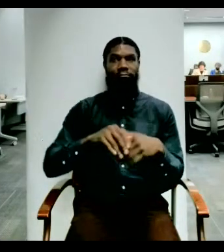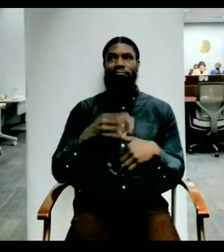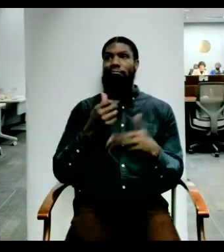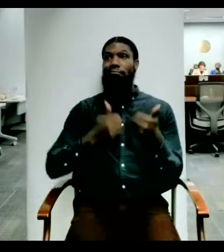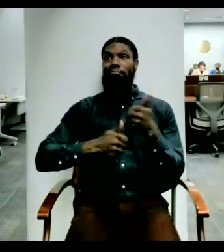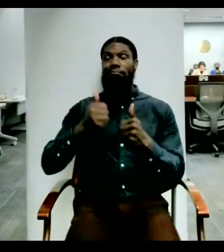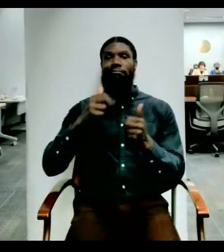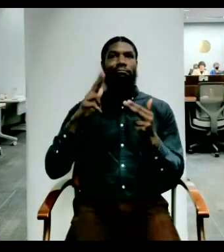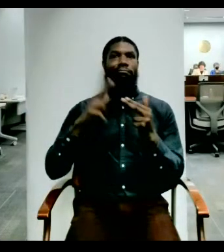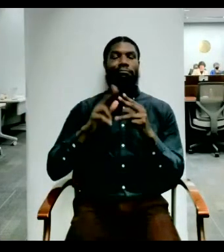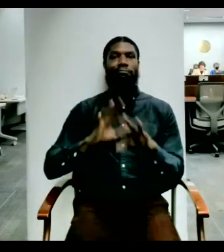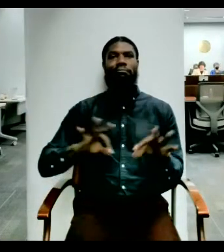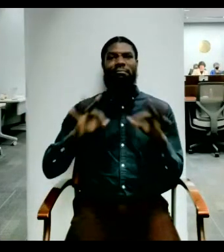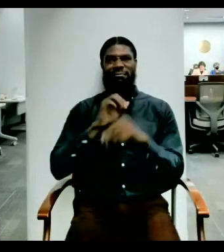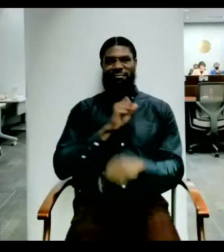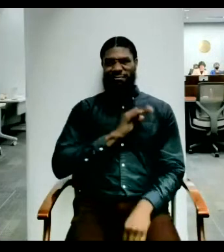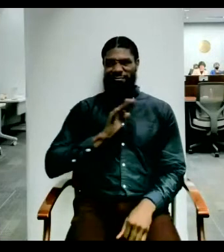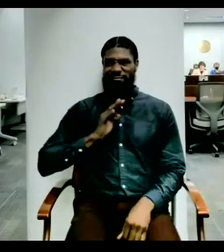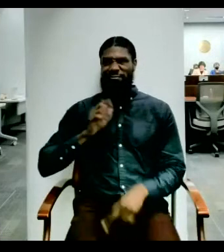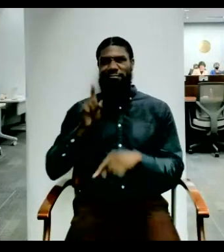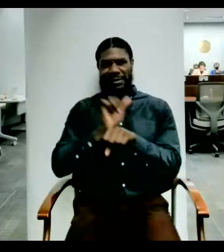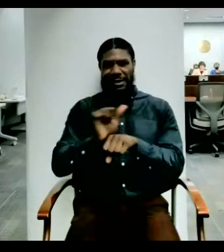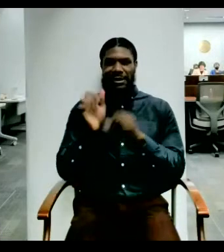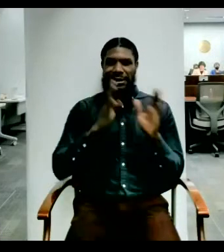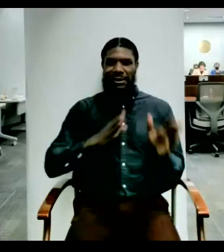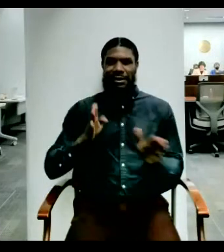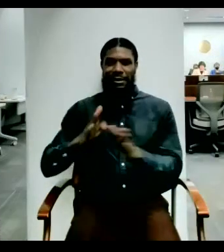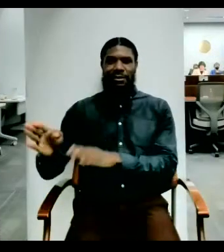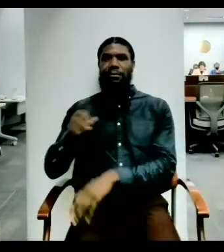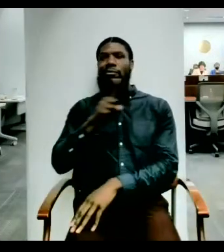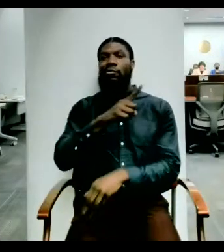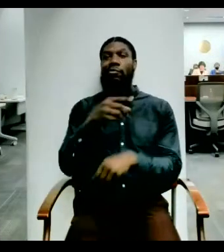our staff that worked hard for those of you on zoom, you can't see how nice the